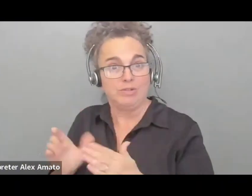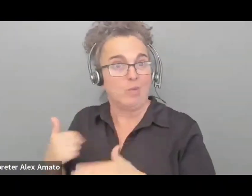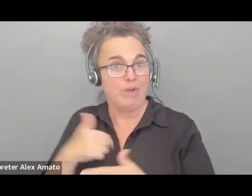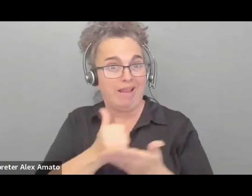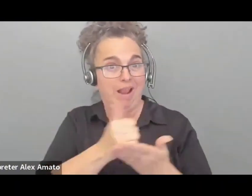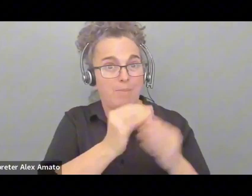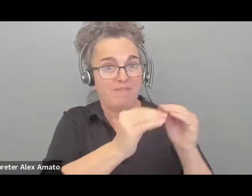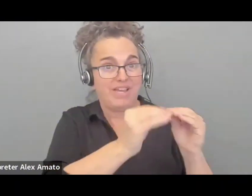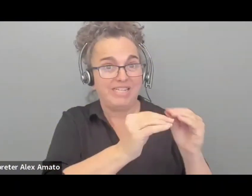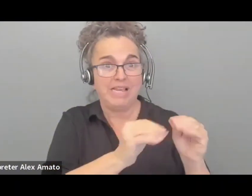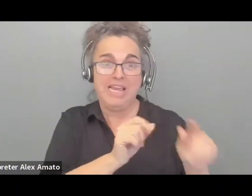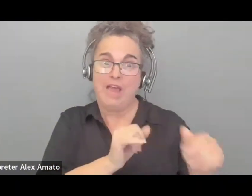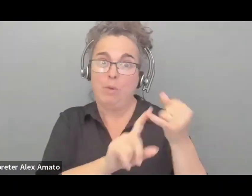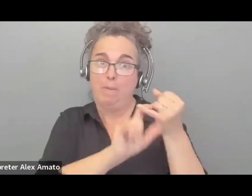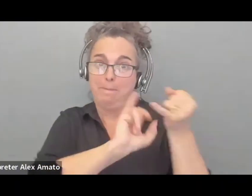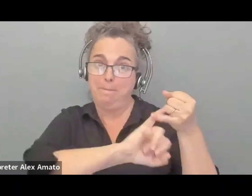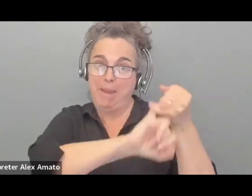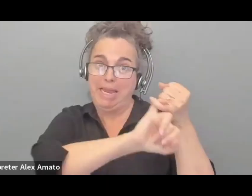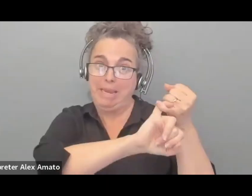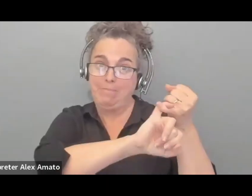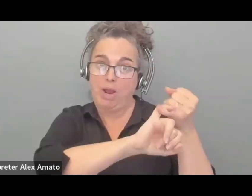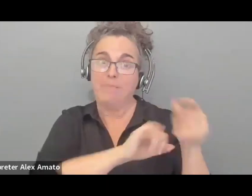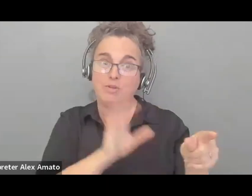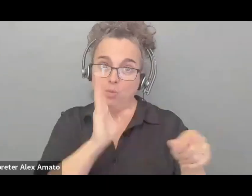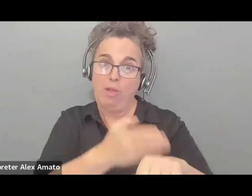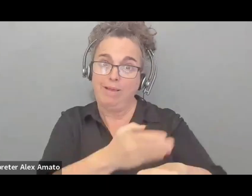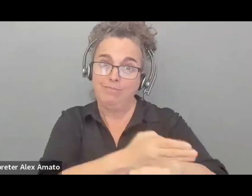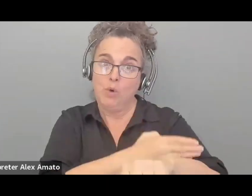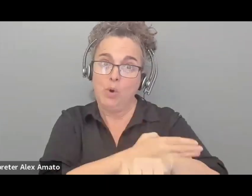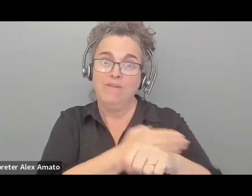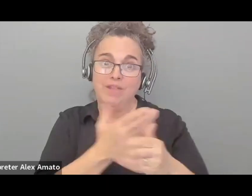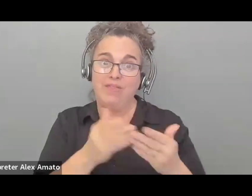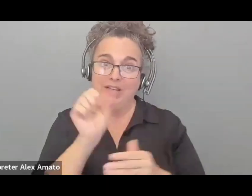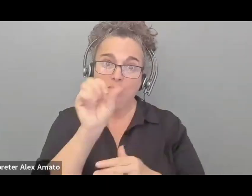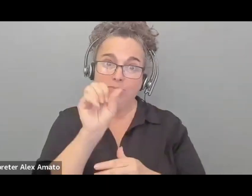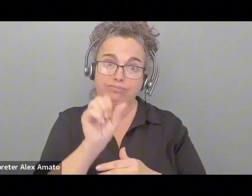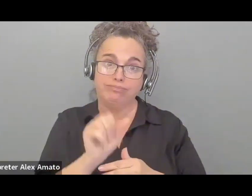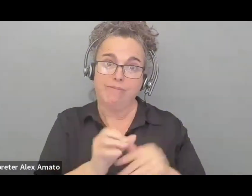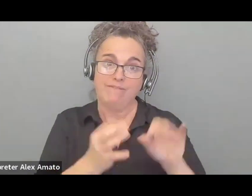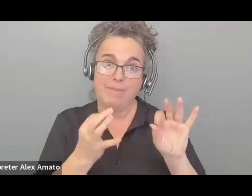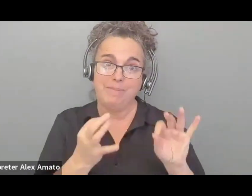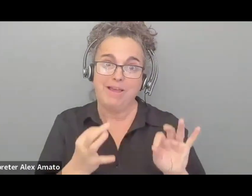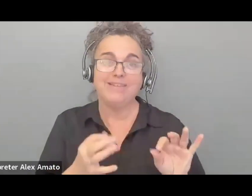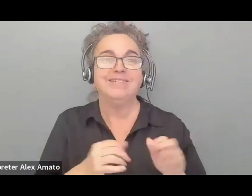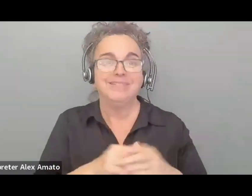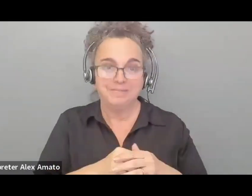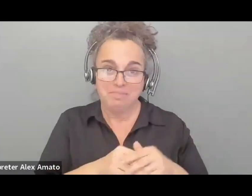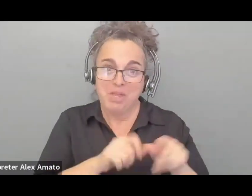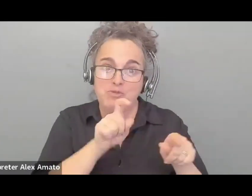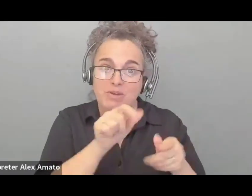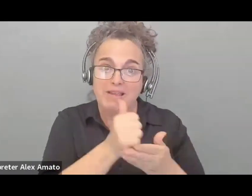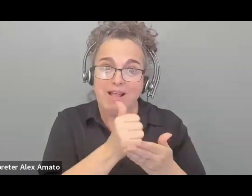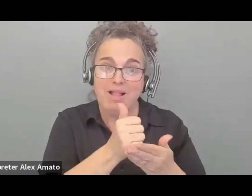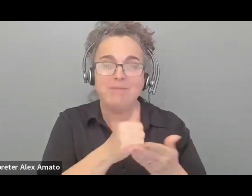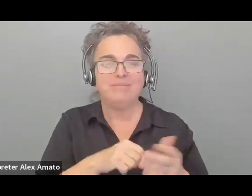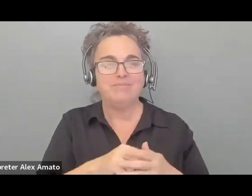that you will go make progress on the things that we say need a little bit of help. And we have a really lovely